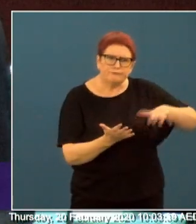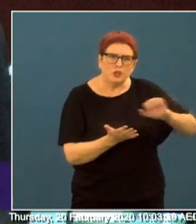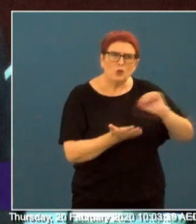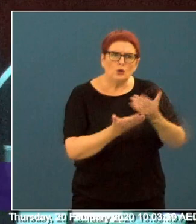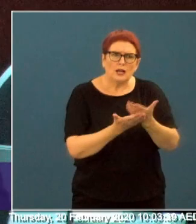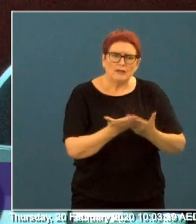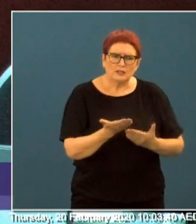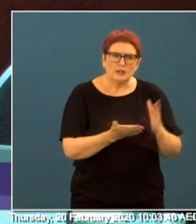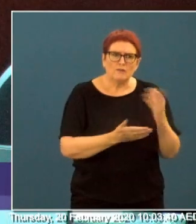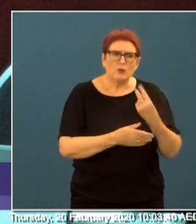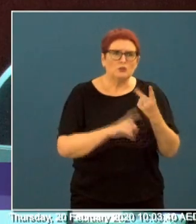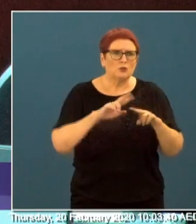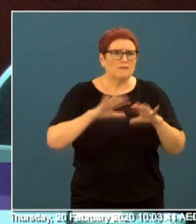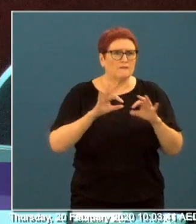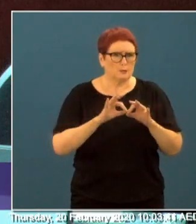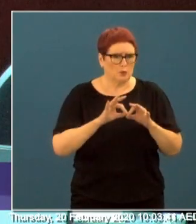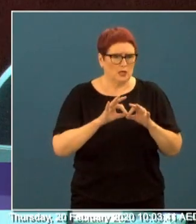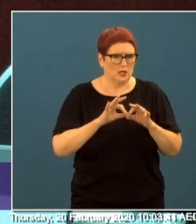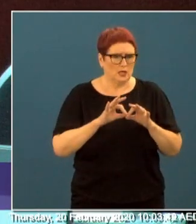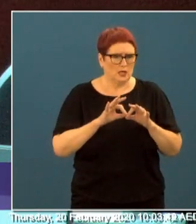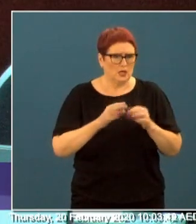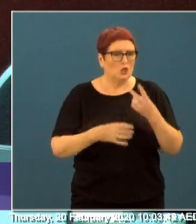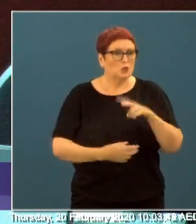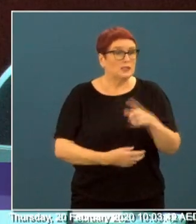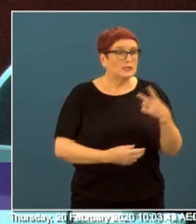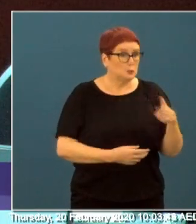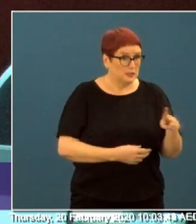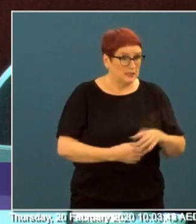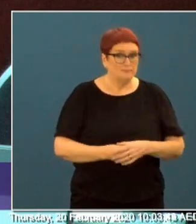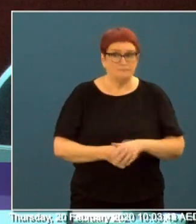dated 12 February 2020. I did.